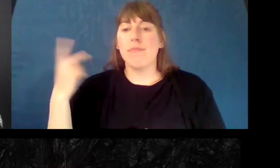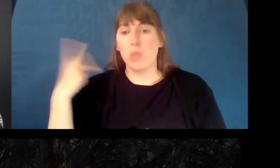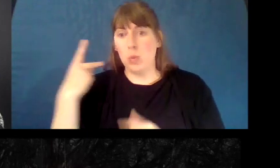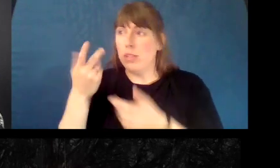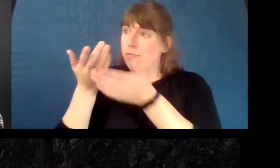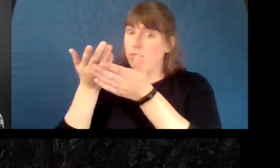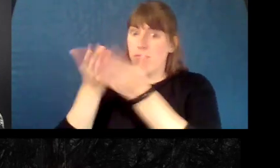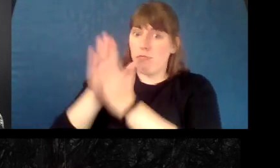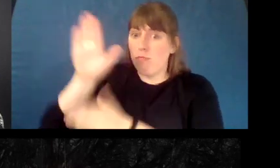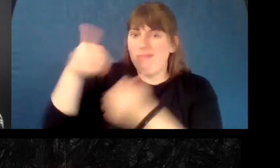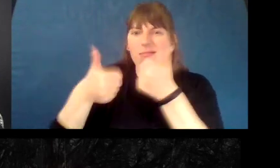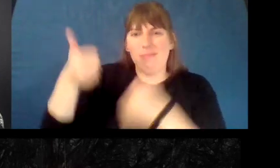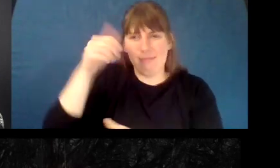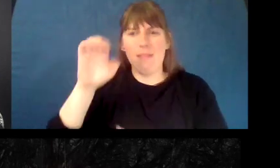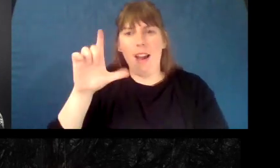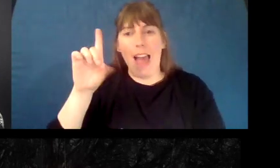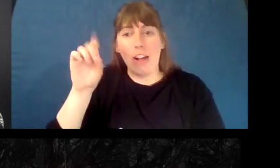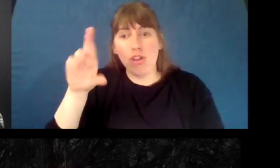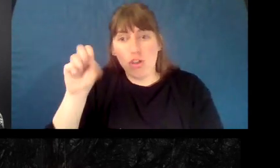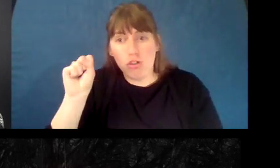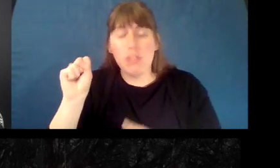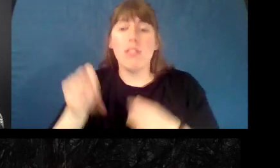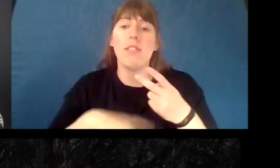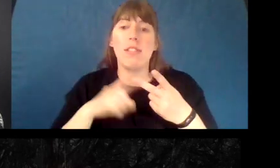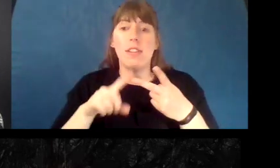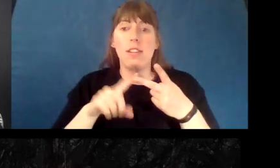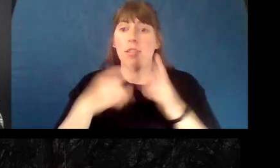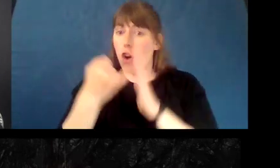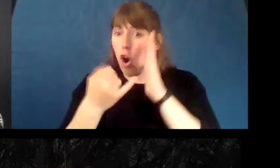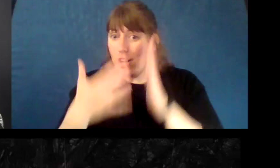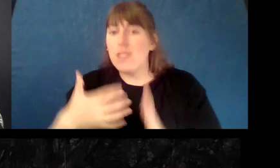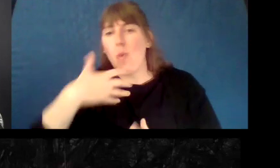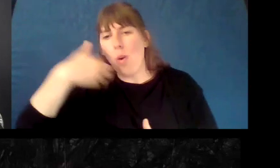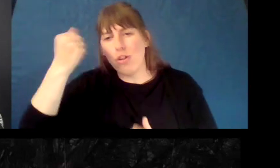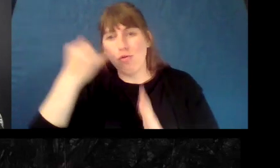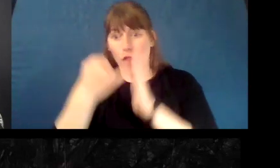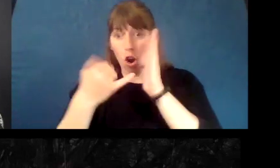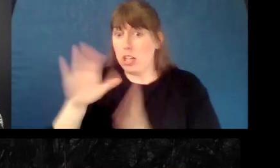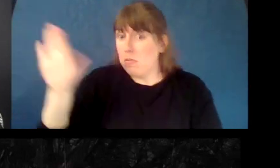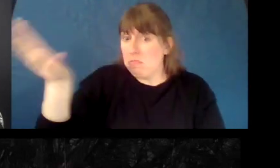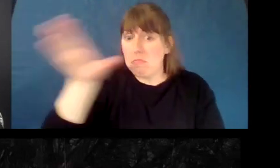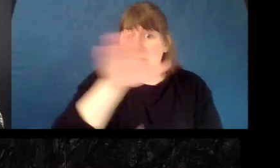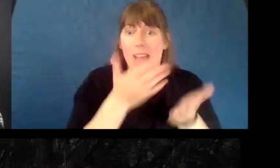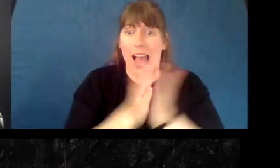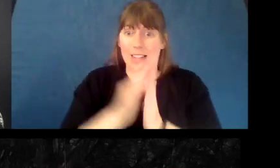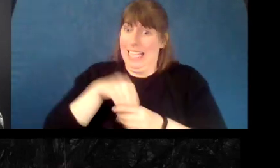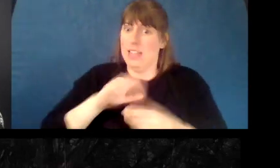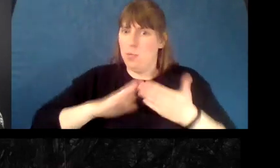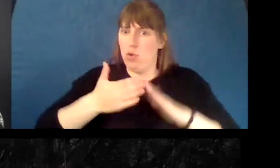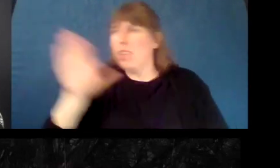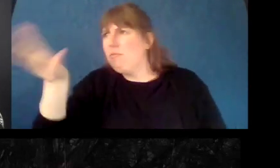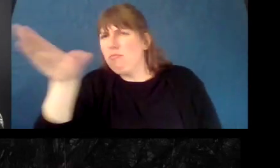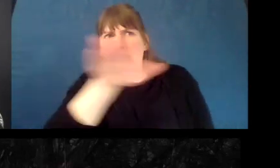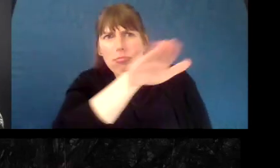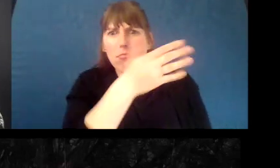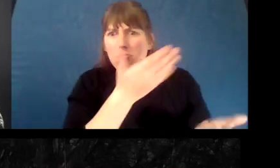and we consulted with artists, older artists, in our communities. And one thing that really stuck